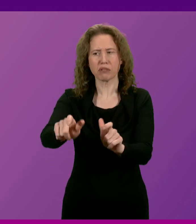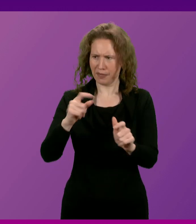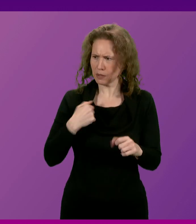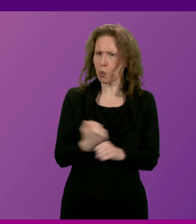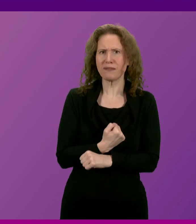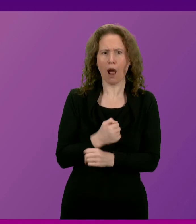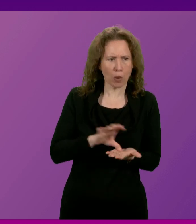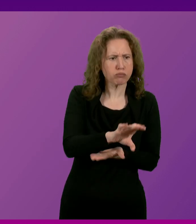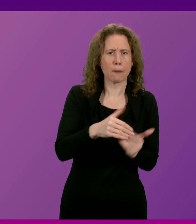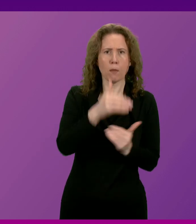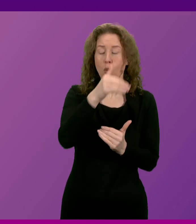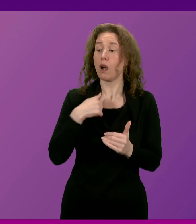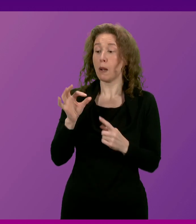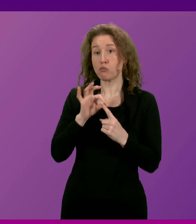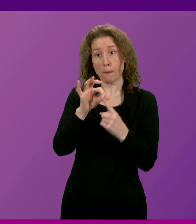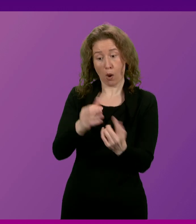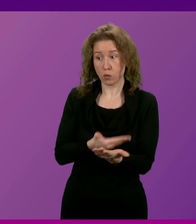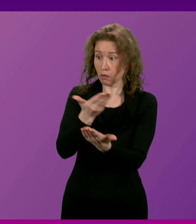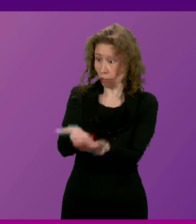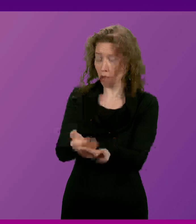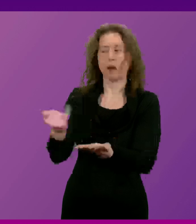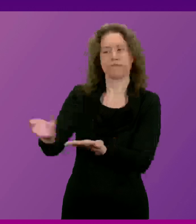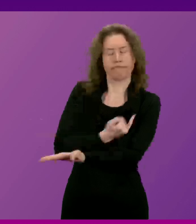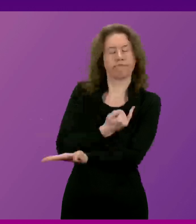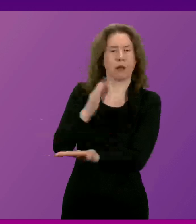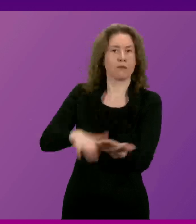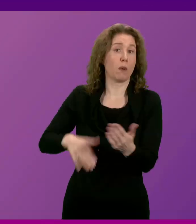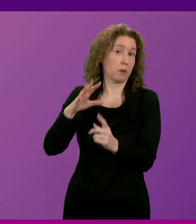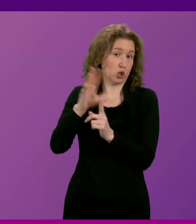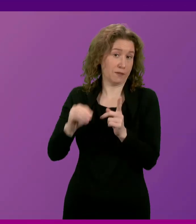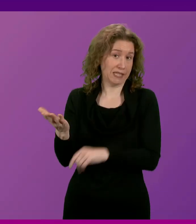When we brought forward those proposals, the Conservatives voted against them. The